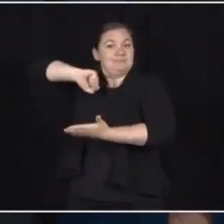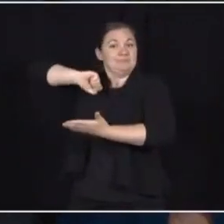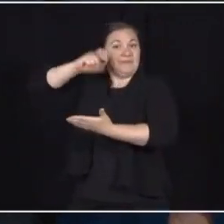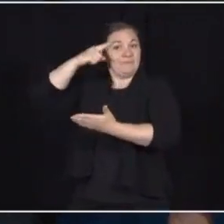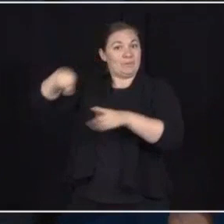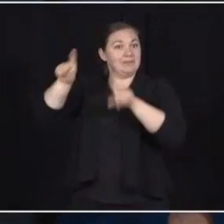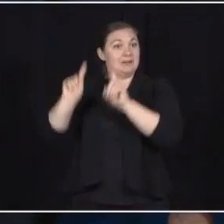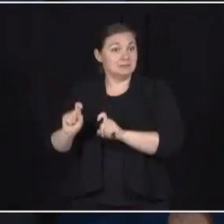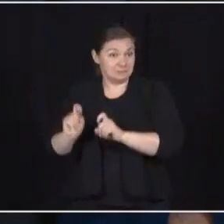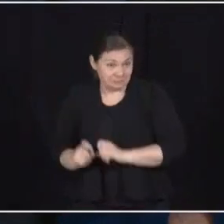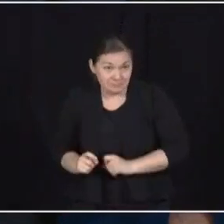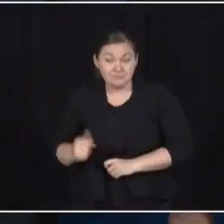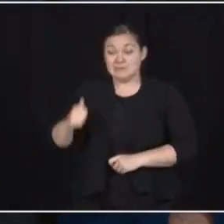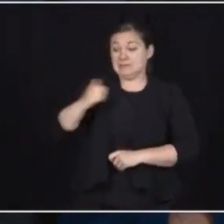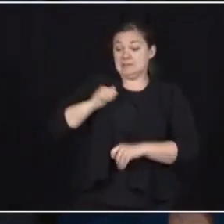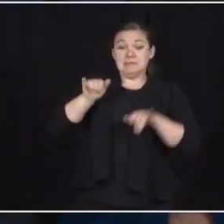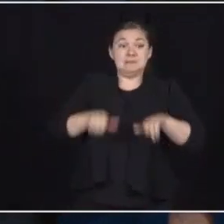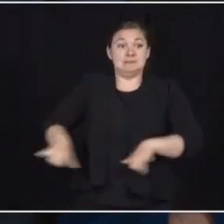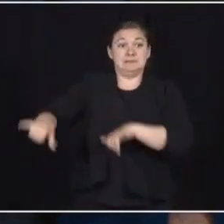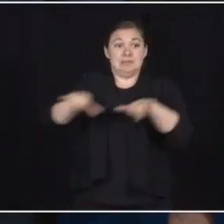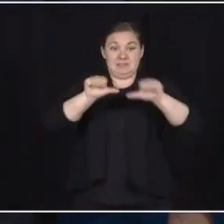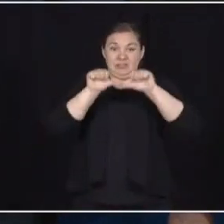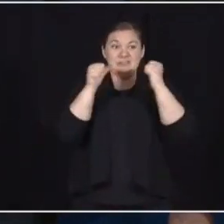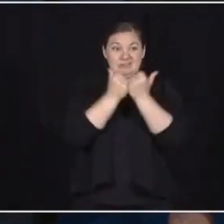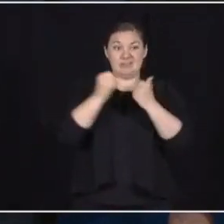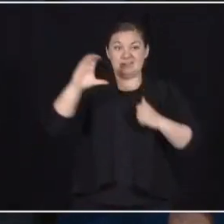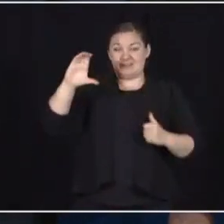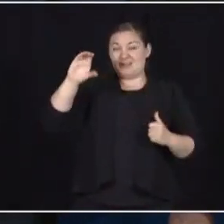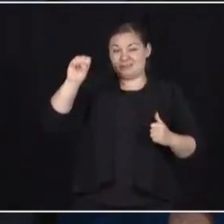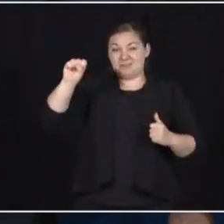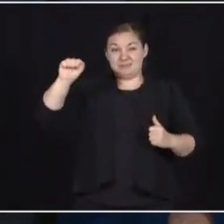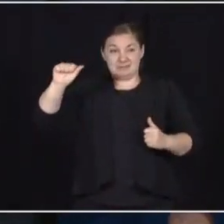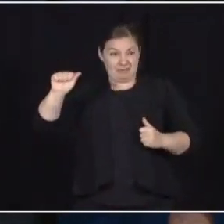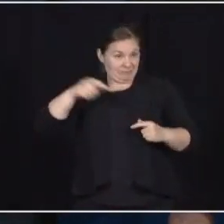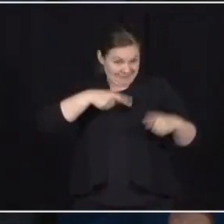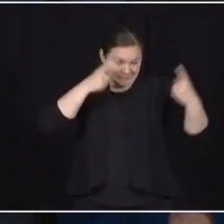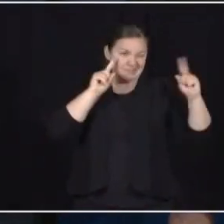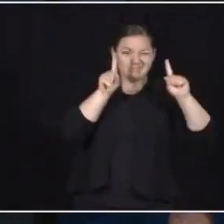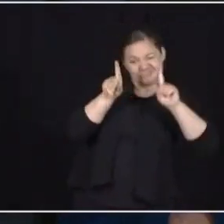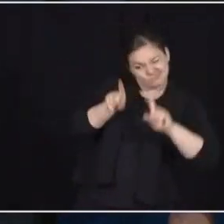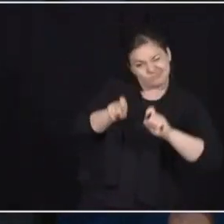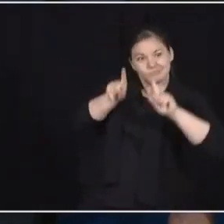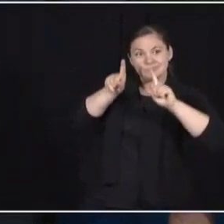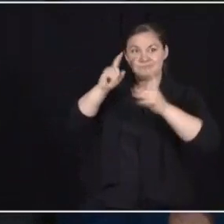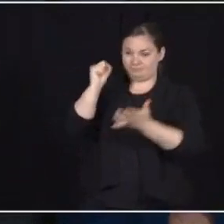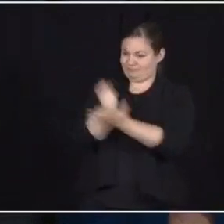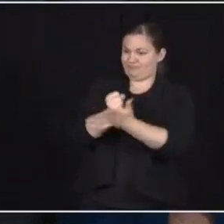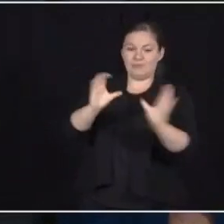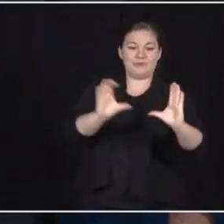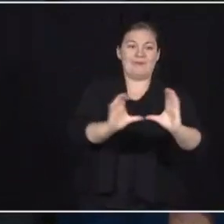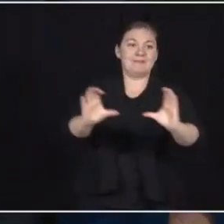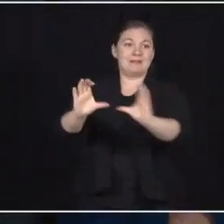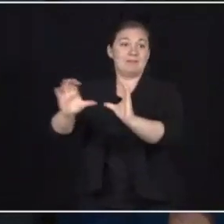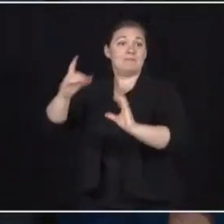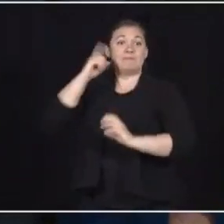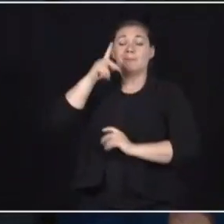standards Association will add new capacity to test and certify medical grade protective equipment including masks, surgical grounds